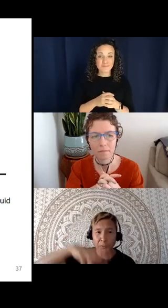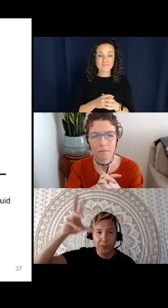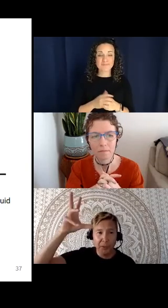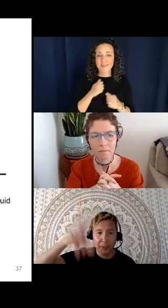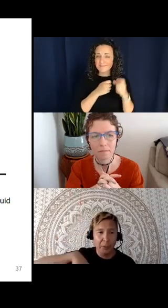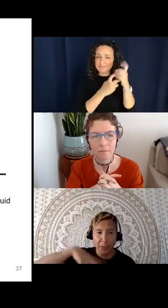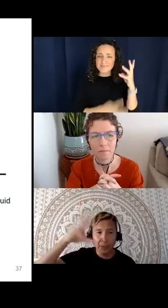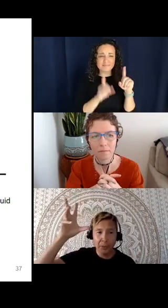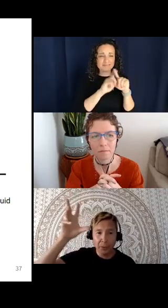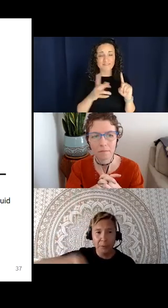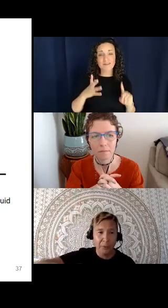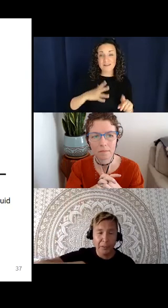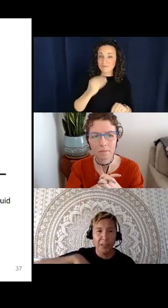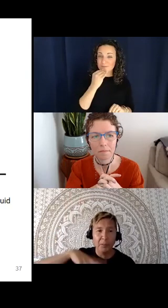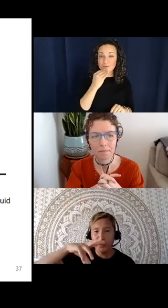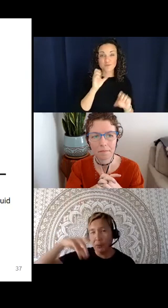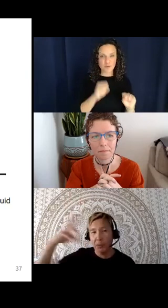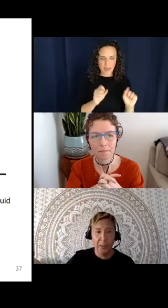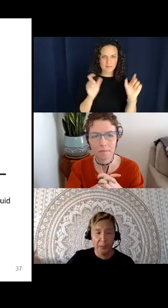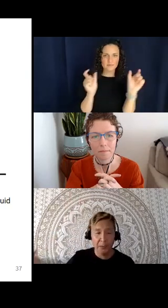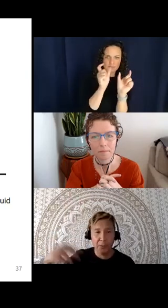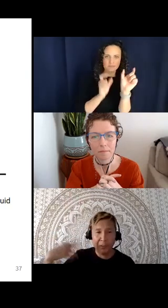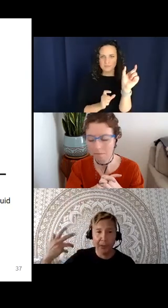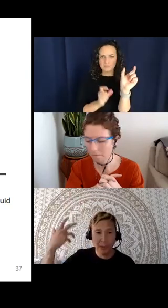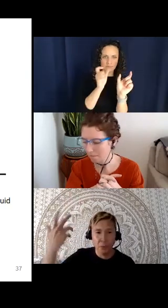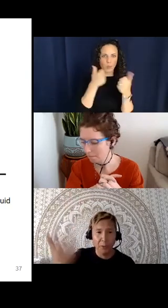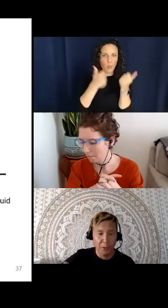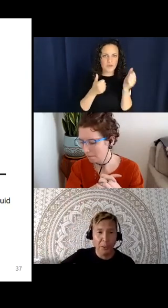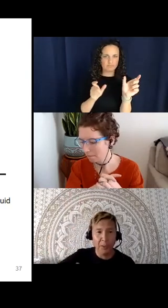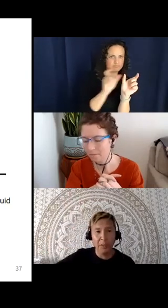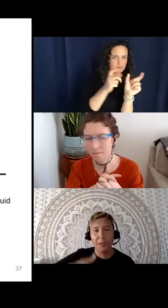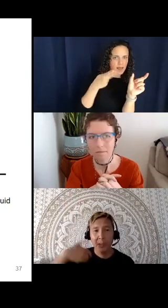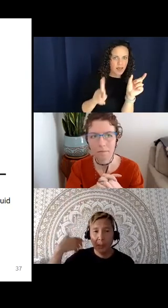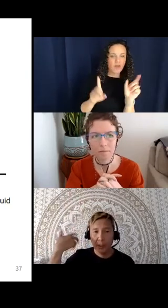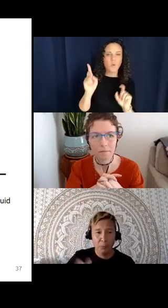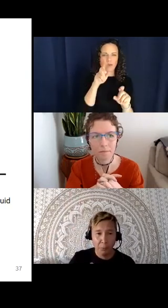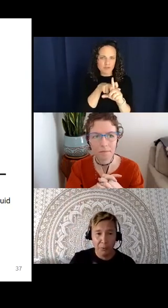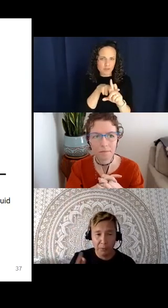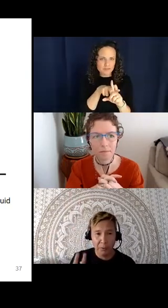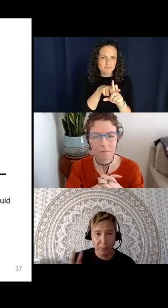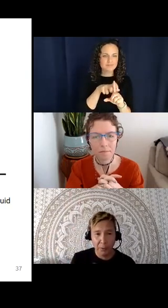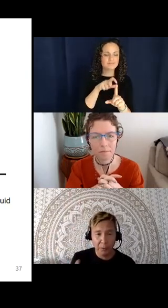that you can either use with these stems or not, so basically where the check is, those